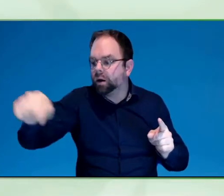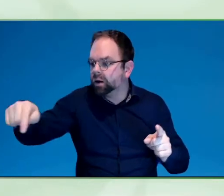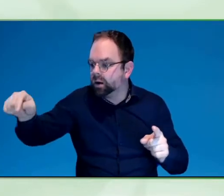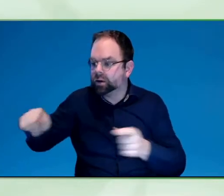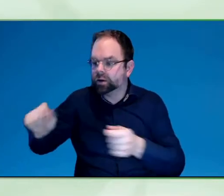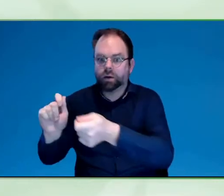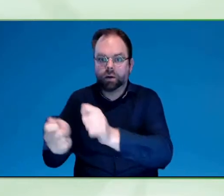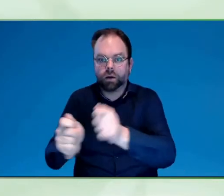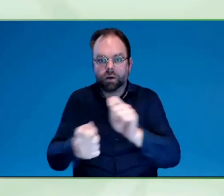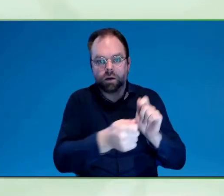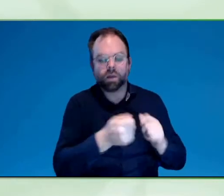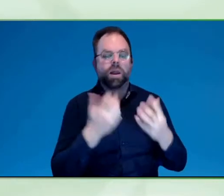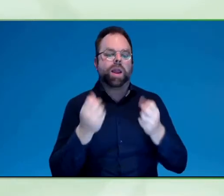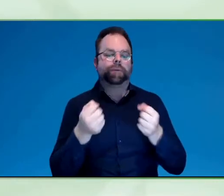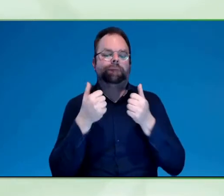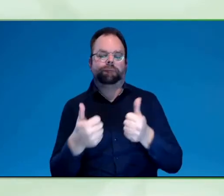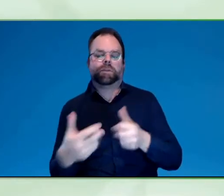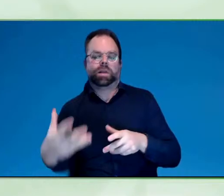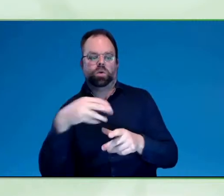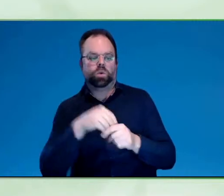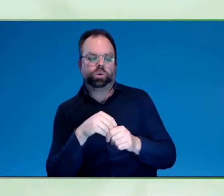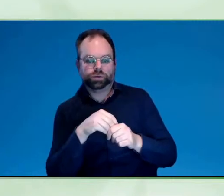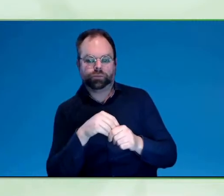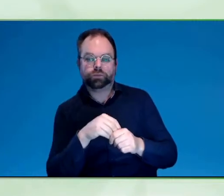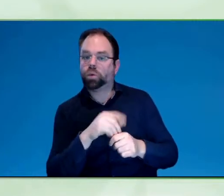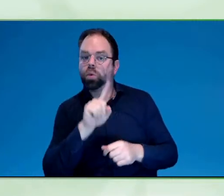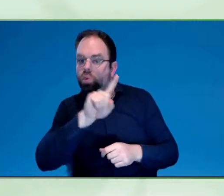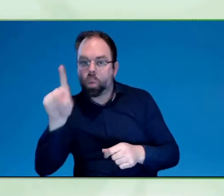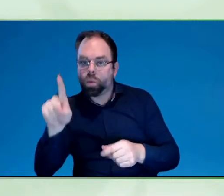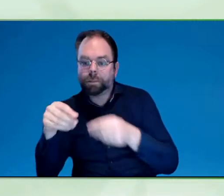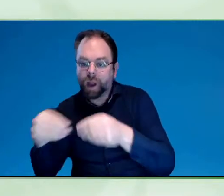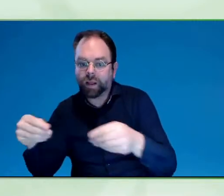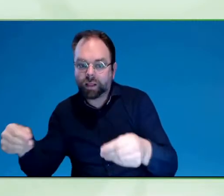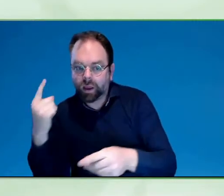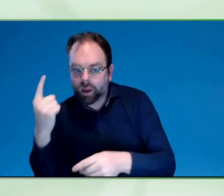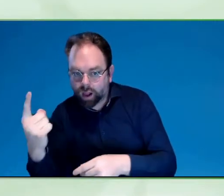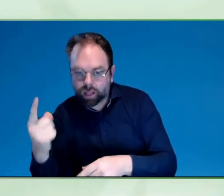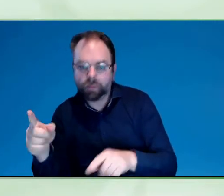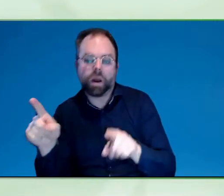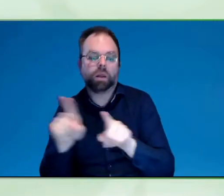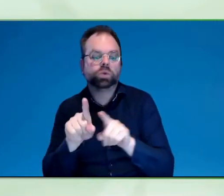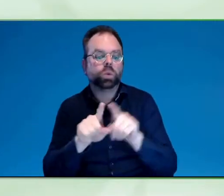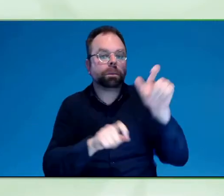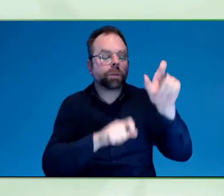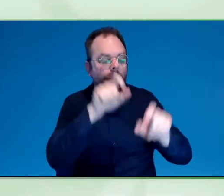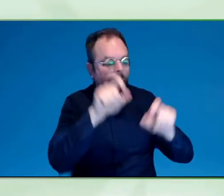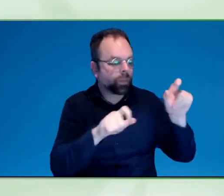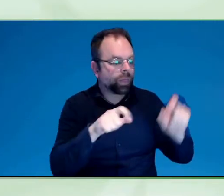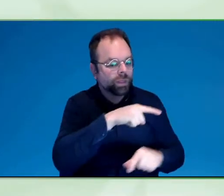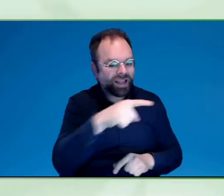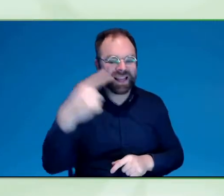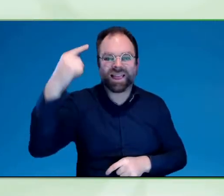You are not to get any information out of that book if they cannot understand the text on the page. But what of the book read to them?